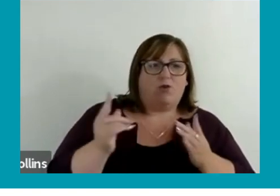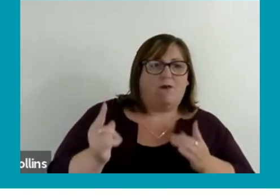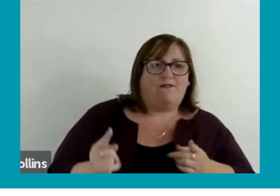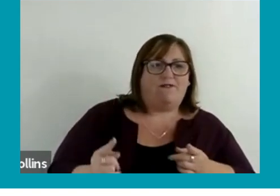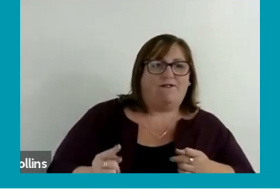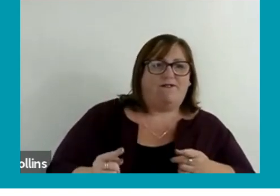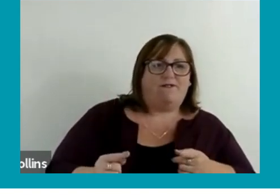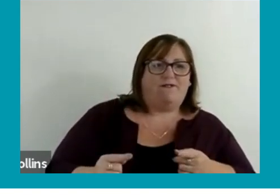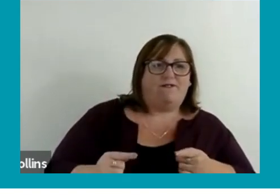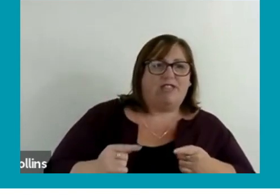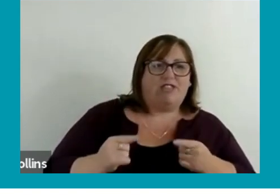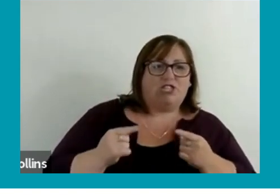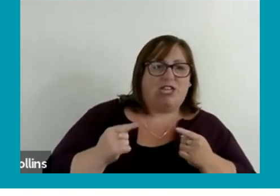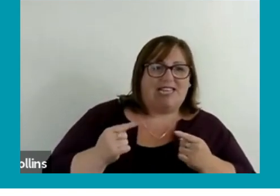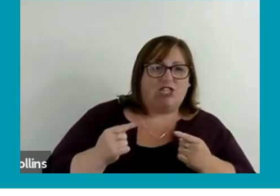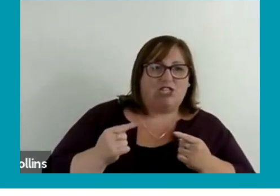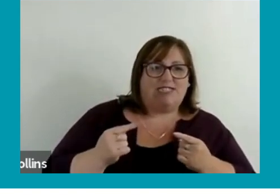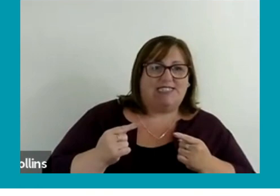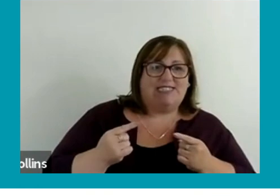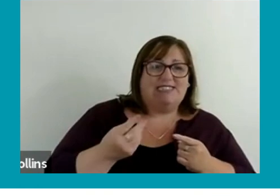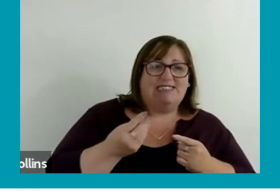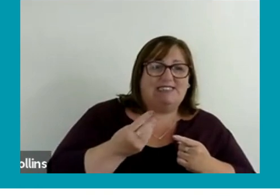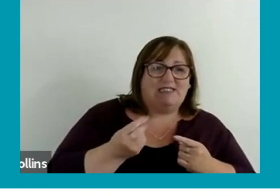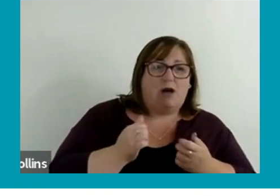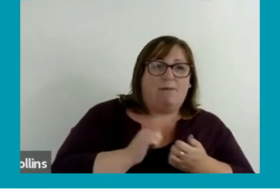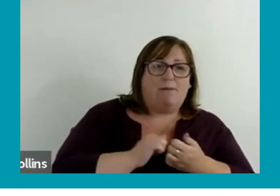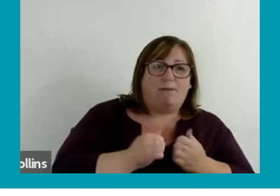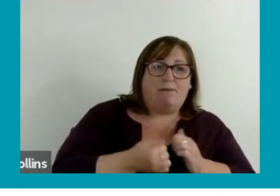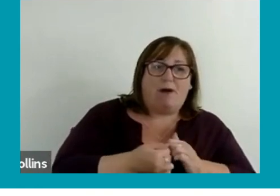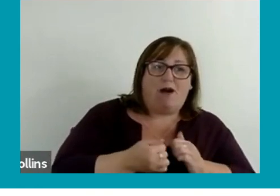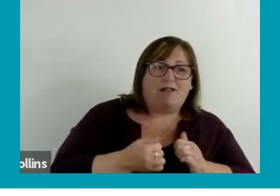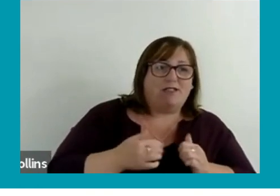not being necessarily willing to disclose it because of the experience they might have had in